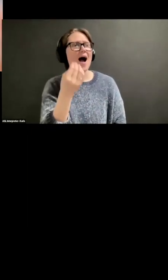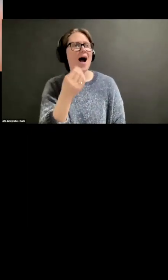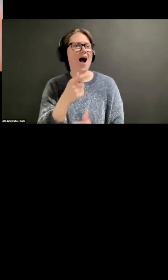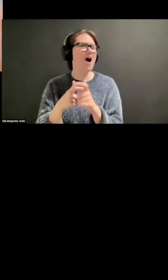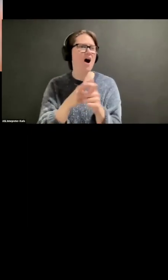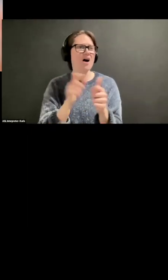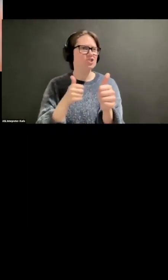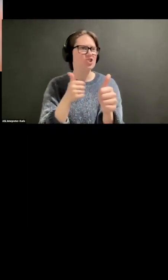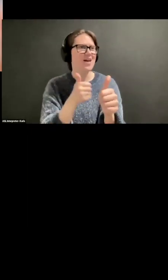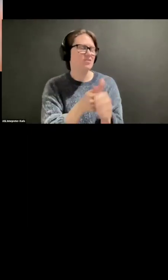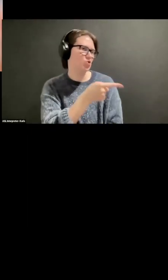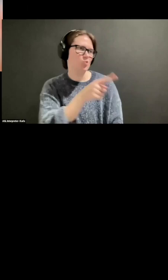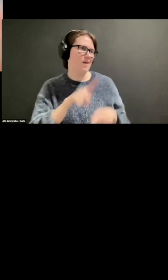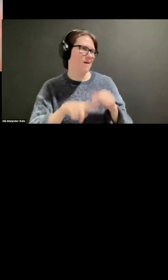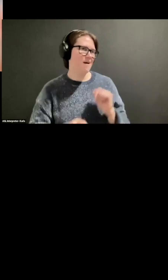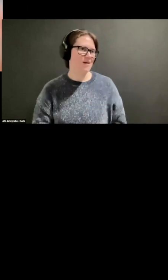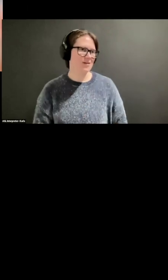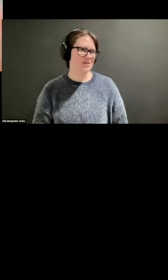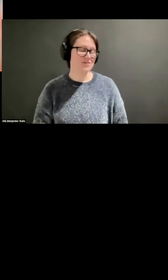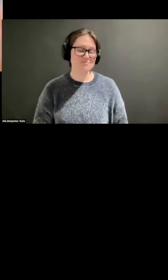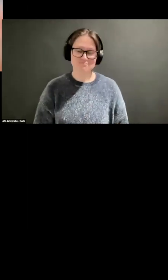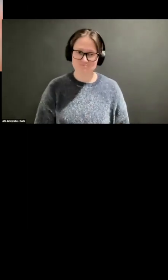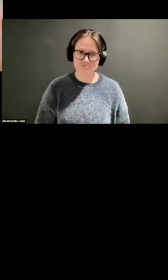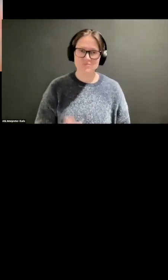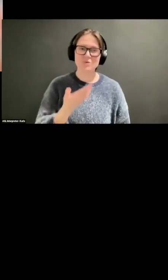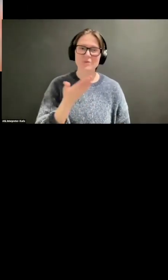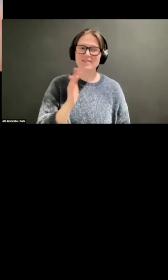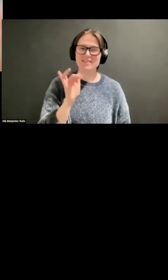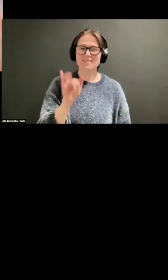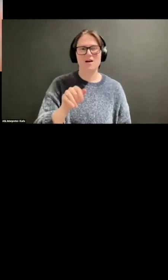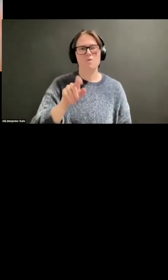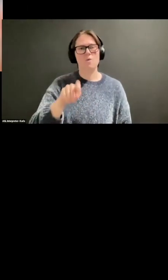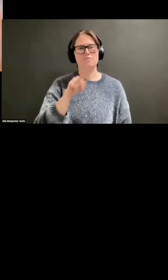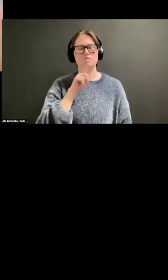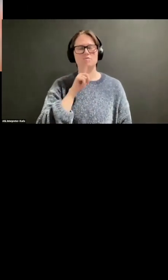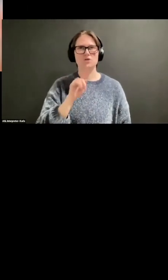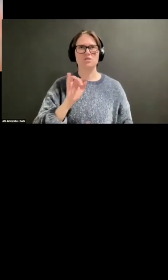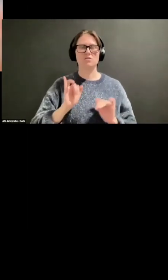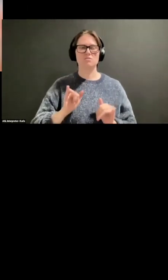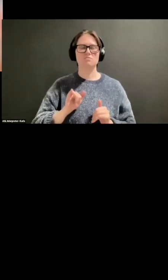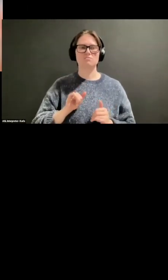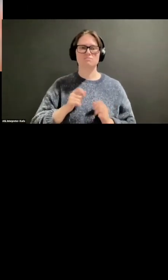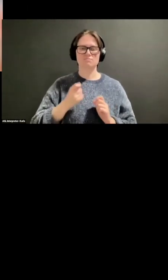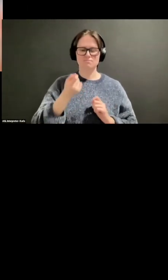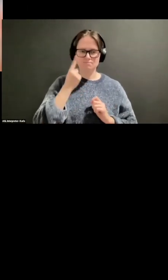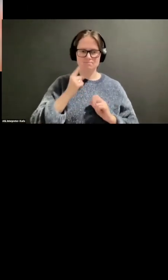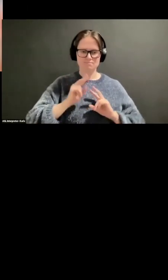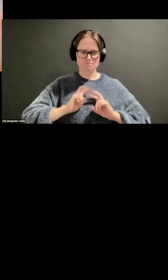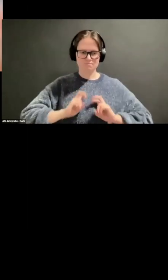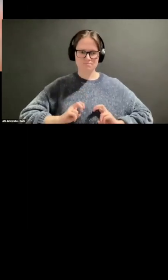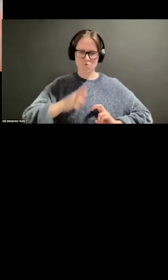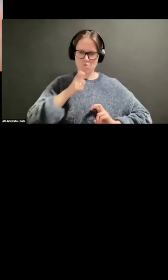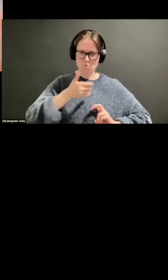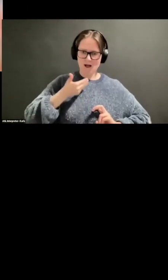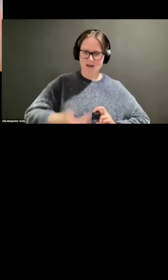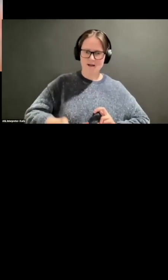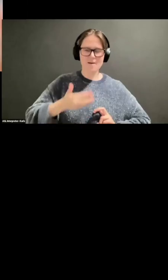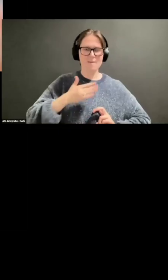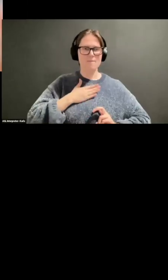like that. You have to be really rooted and clear in who you are and what your values are, because I will tell